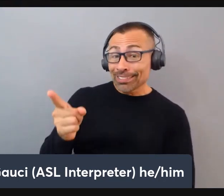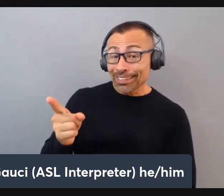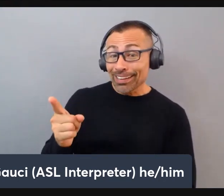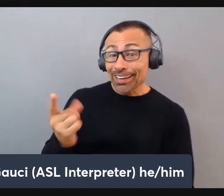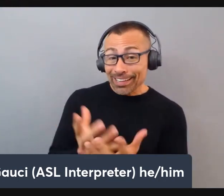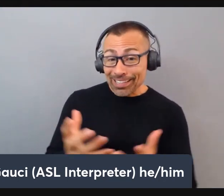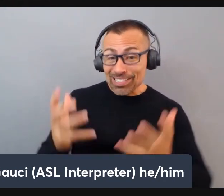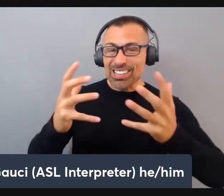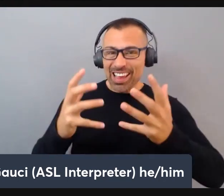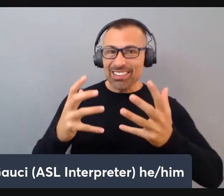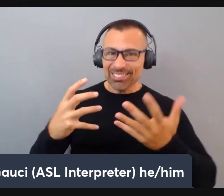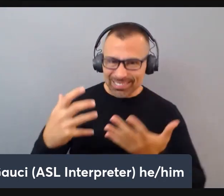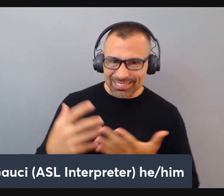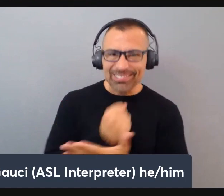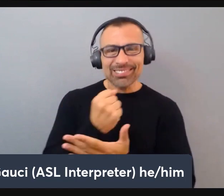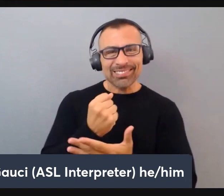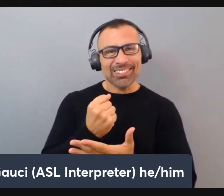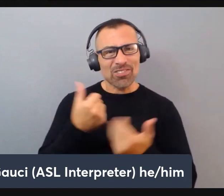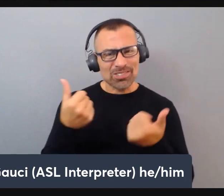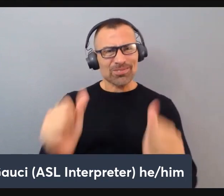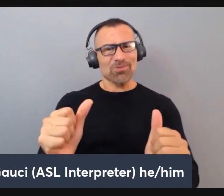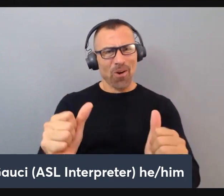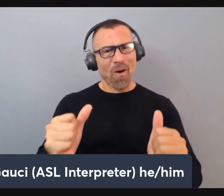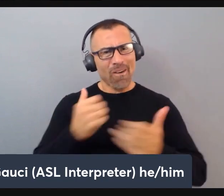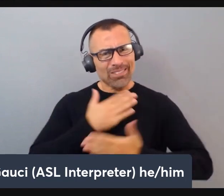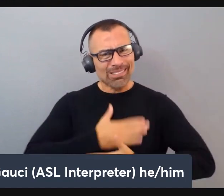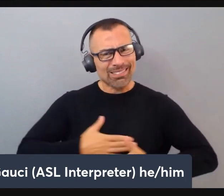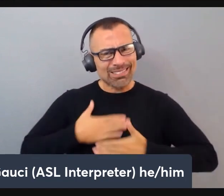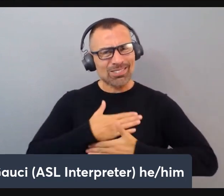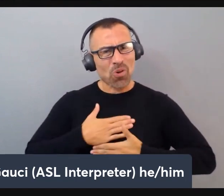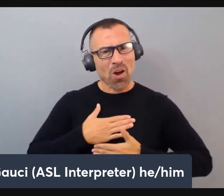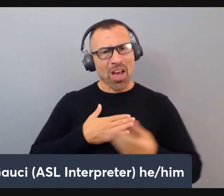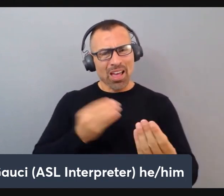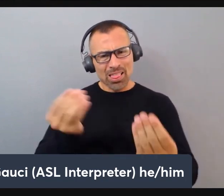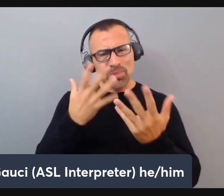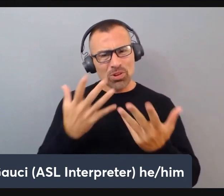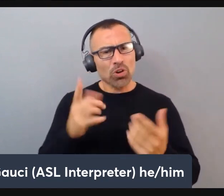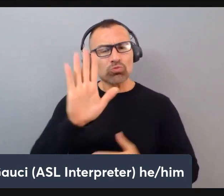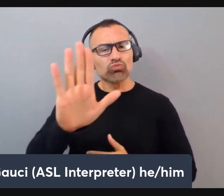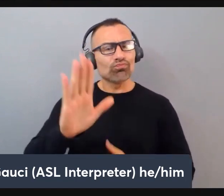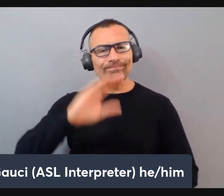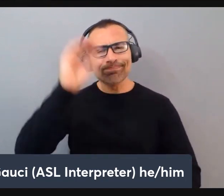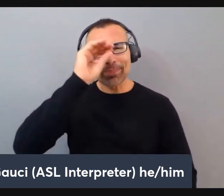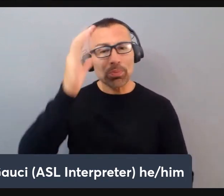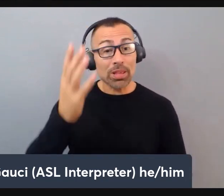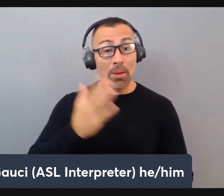Let me know what you think. My Twitter handle's up there on screen if you have any questions or anything I can help with.